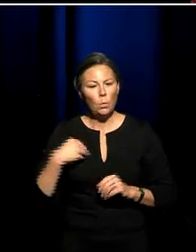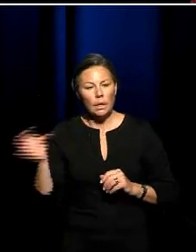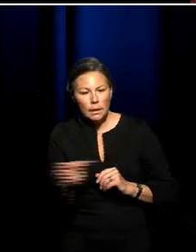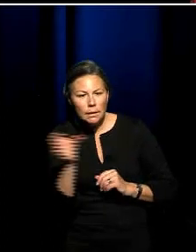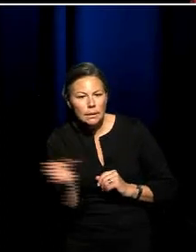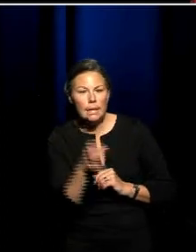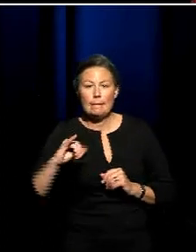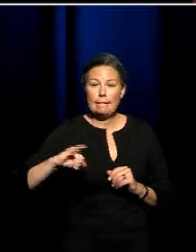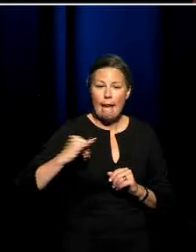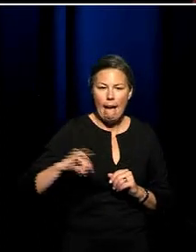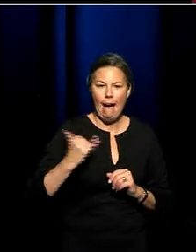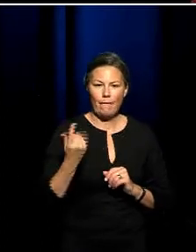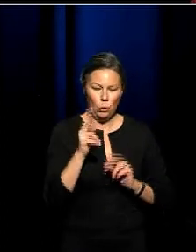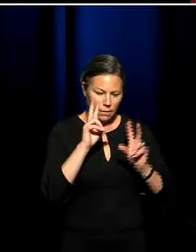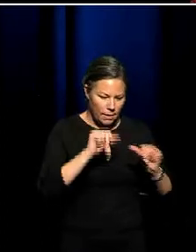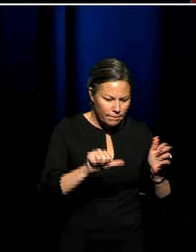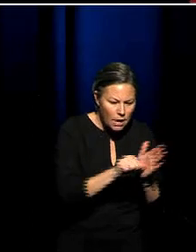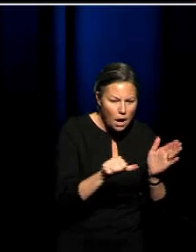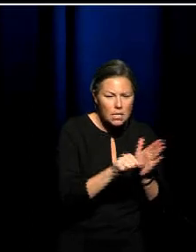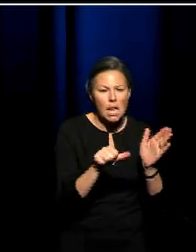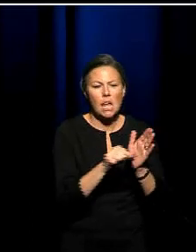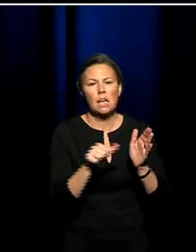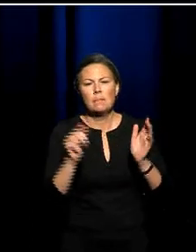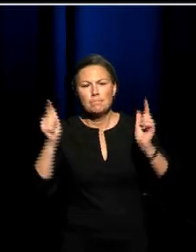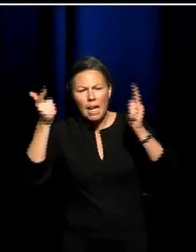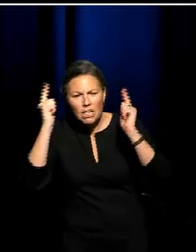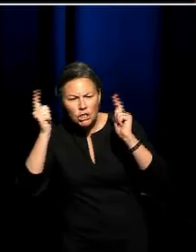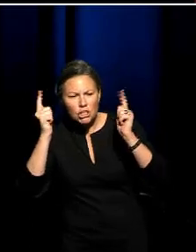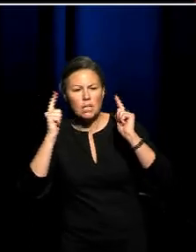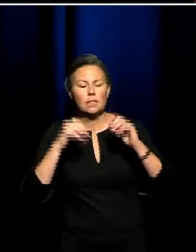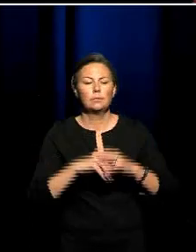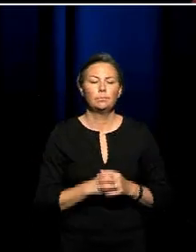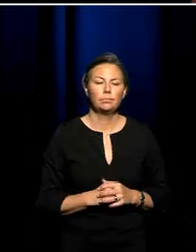Manager and support staff member when Letters Patent were issued in April 2019